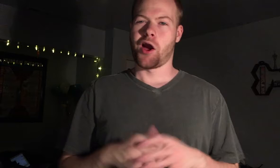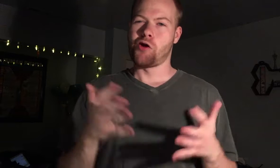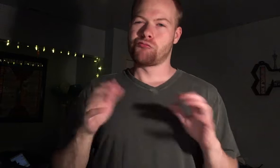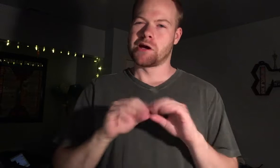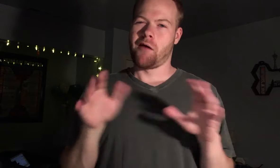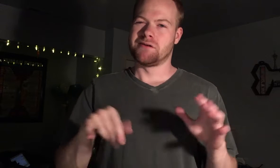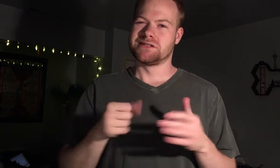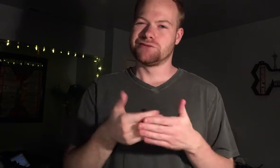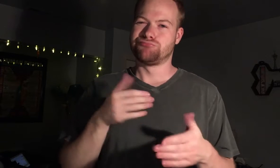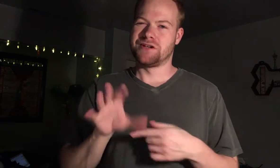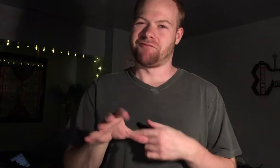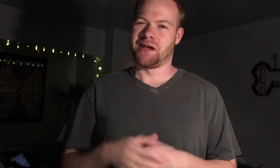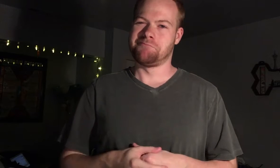Pretty obvious this is pre-filmed.